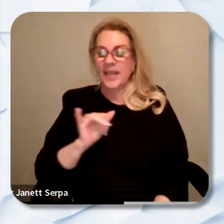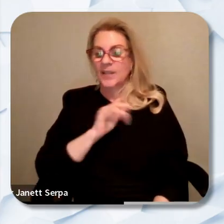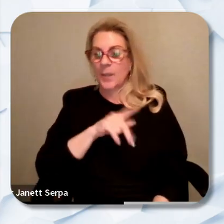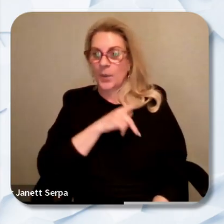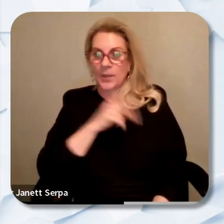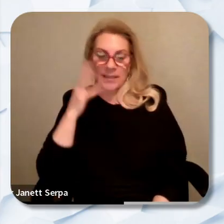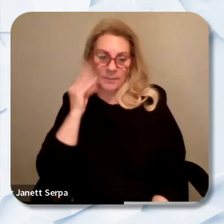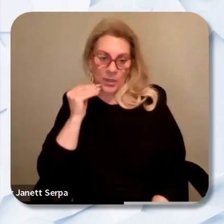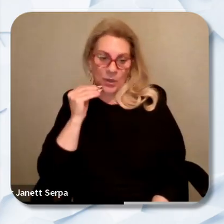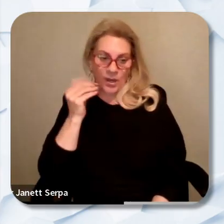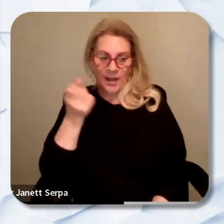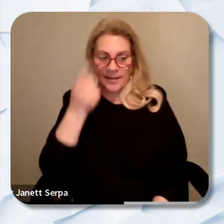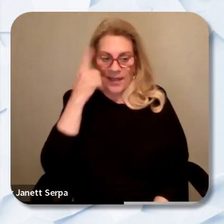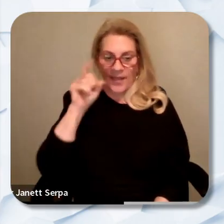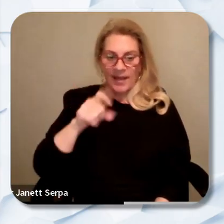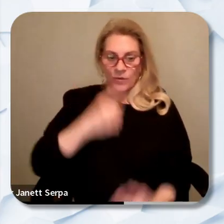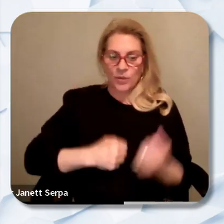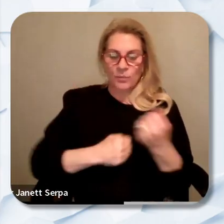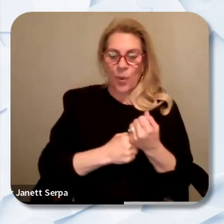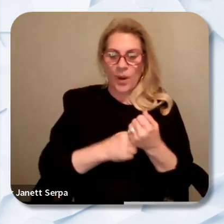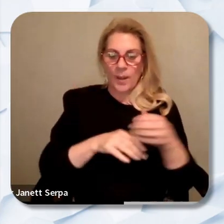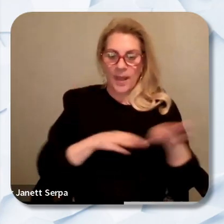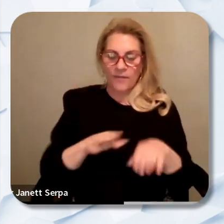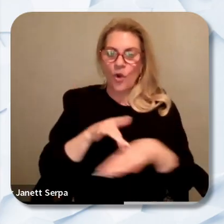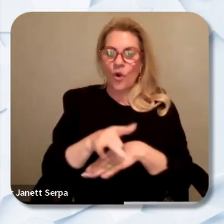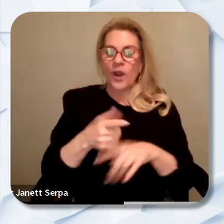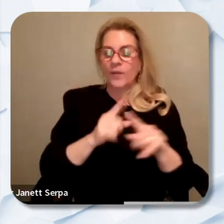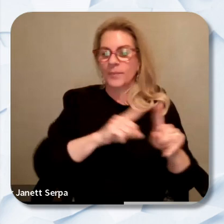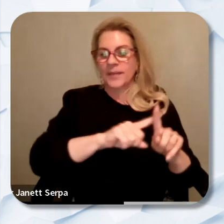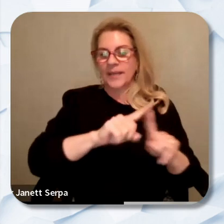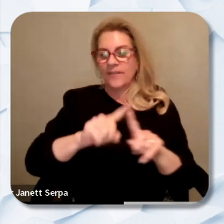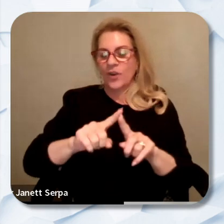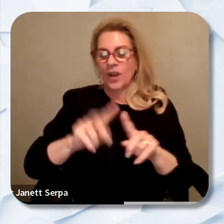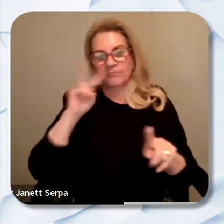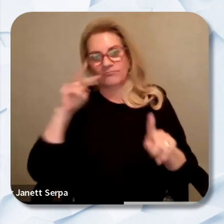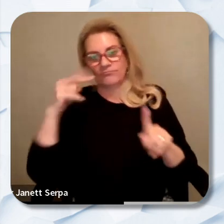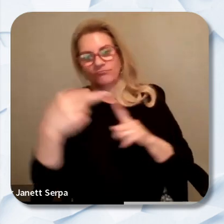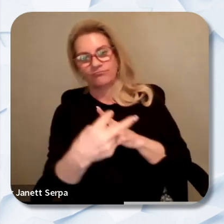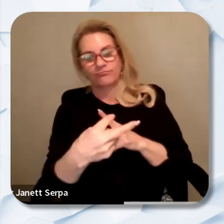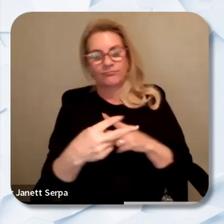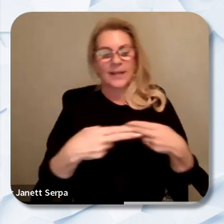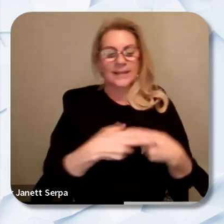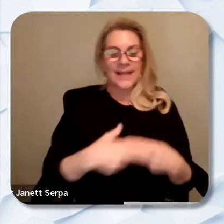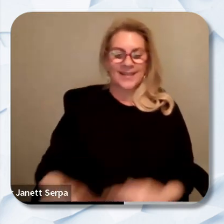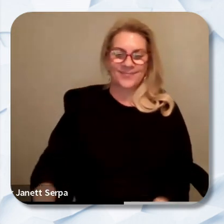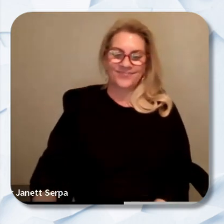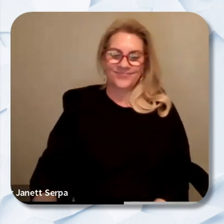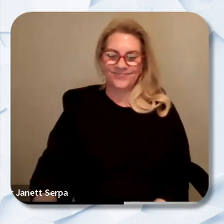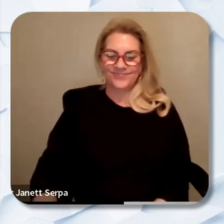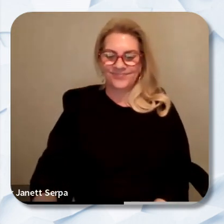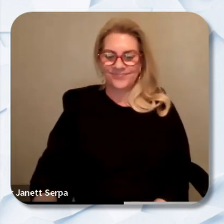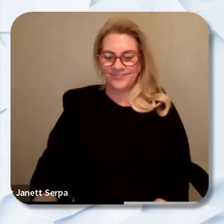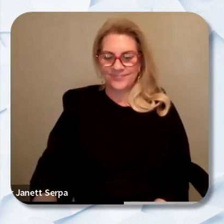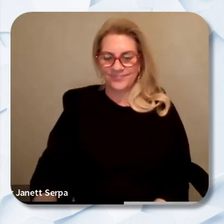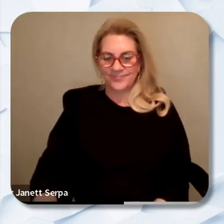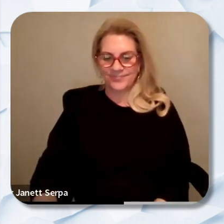supporting young children's behaviors early on from different angles. Next slide please. Third